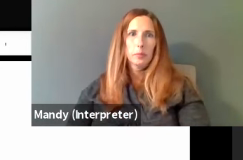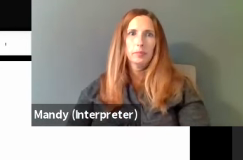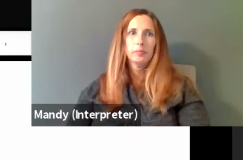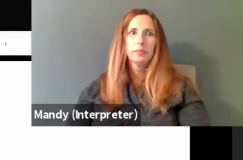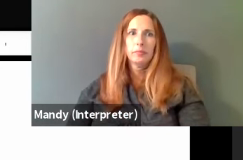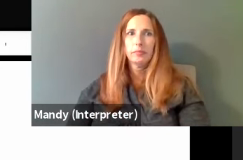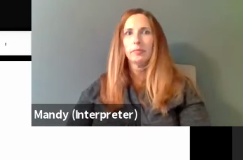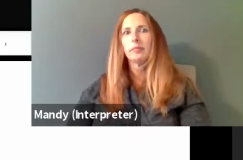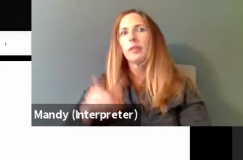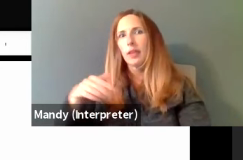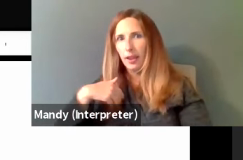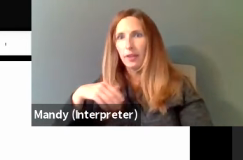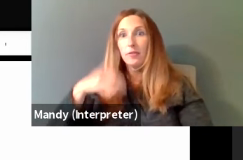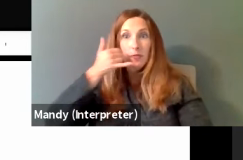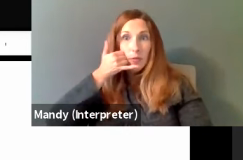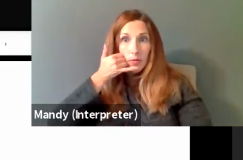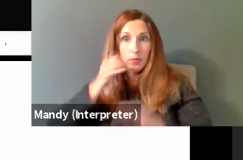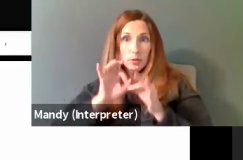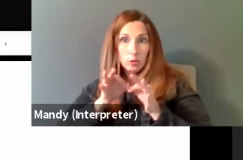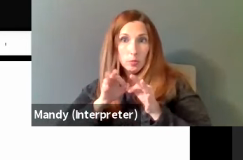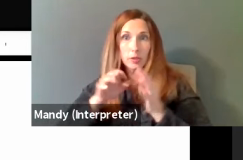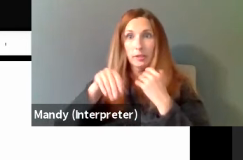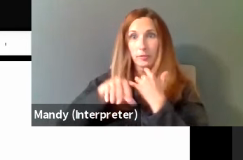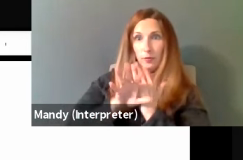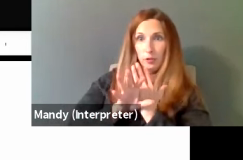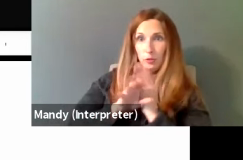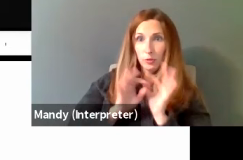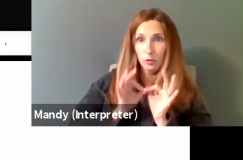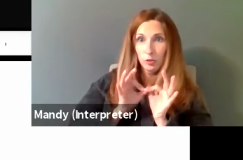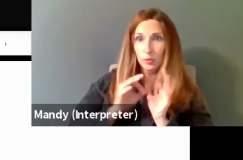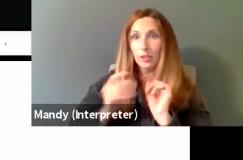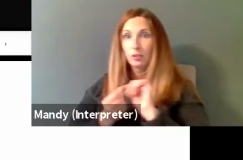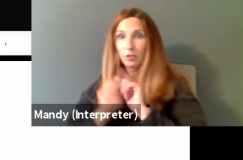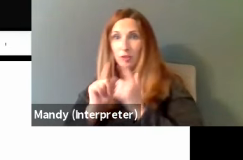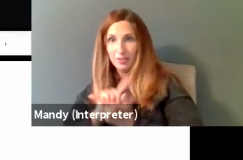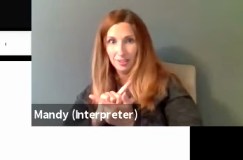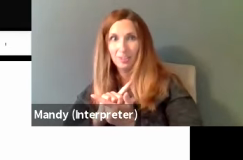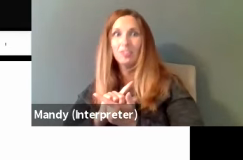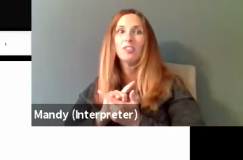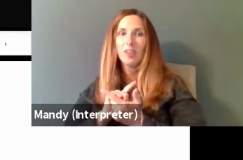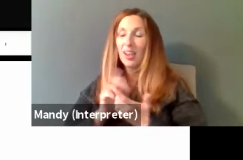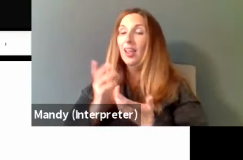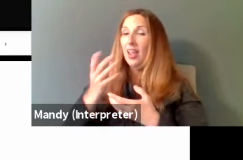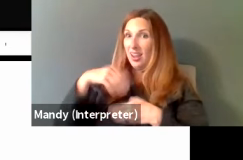interpreting, virtual interpreting, and translation. And in the plan, you're going to say exactly where you go